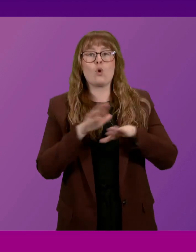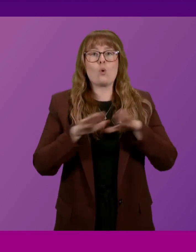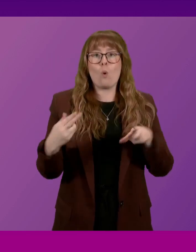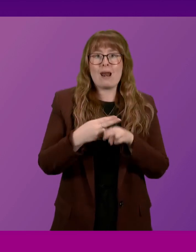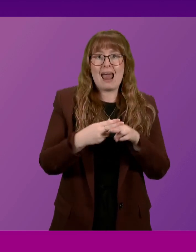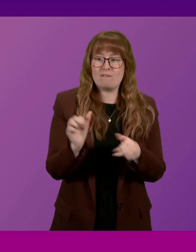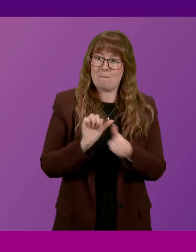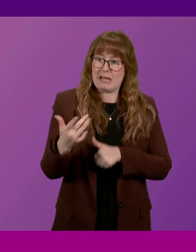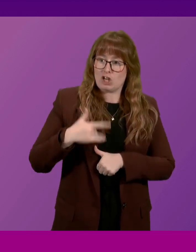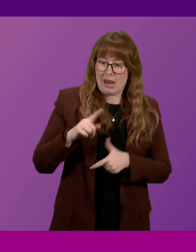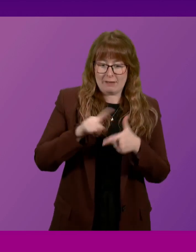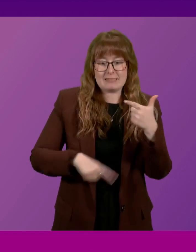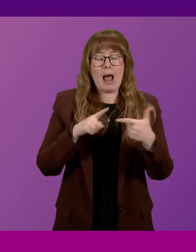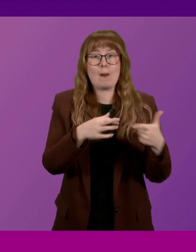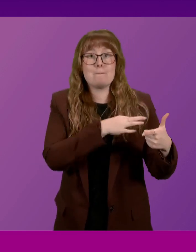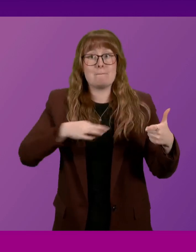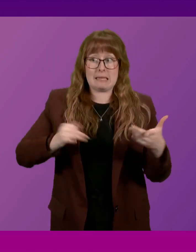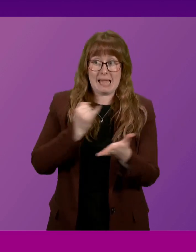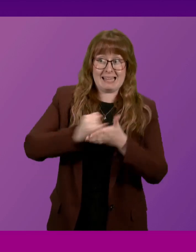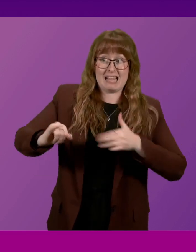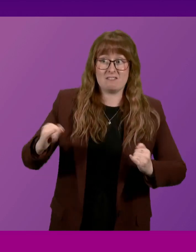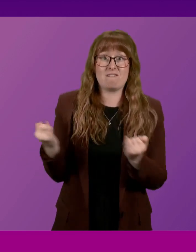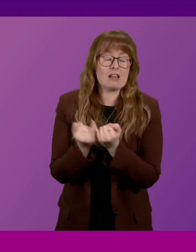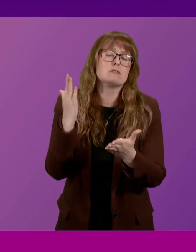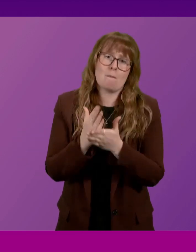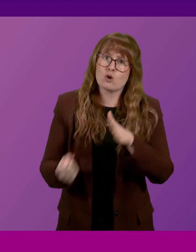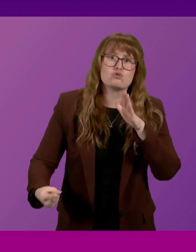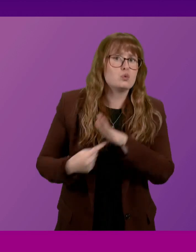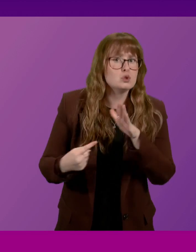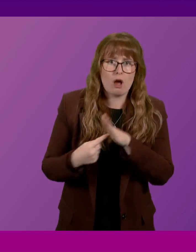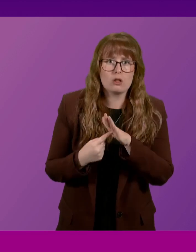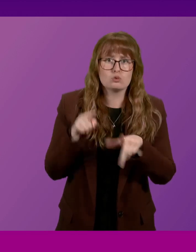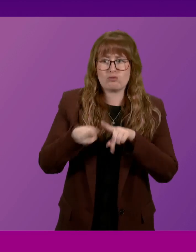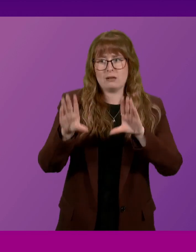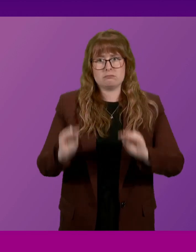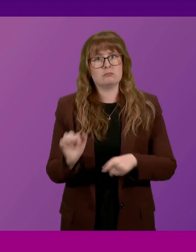and the Medics Against Violence organisation is crucial in preventing violence in the first place?